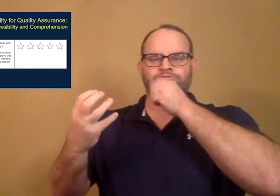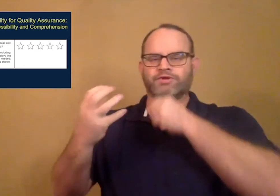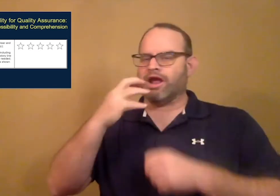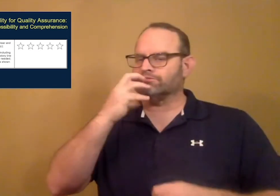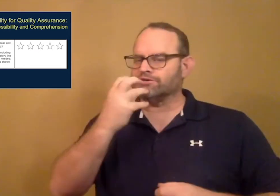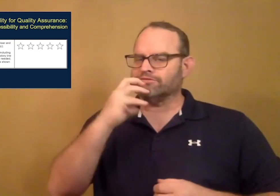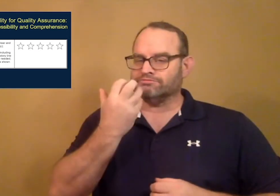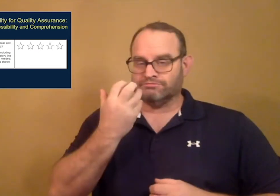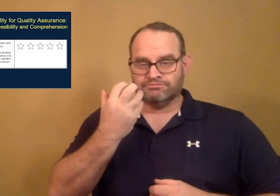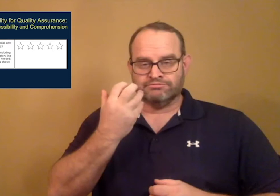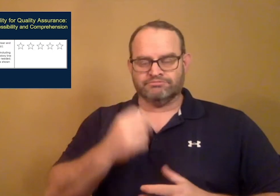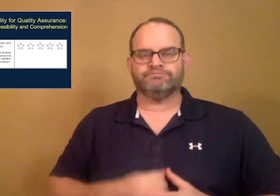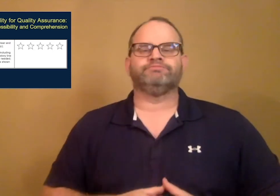When I grab an orange from the bowl, I would sign orange for the imaginary orange in my right hand.